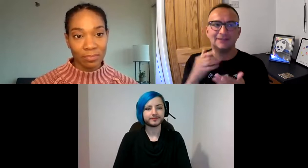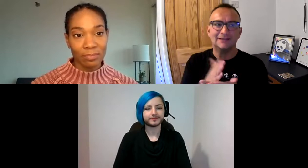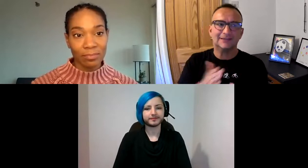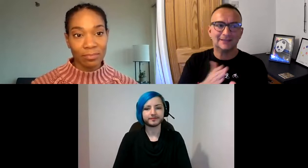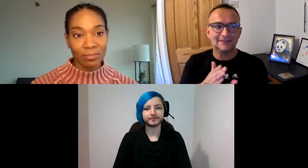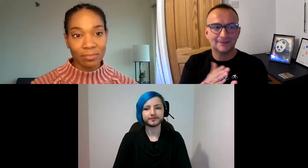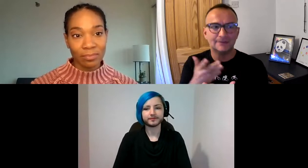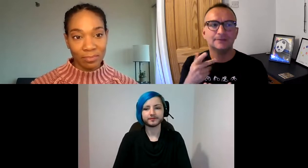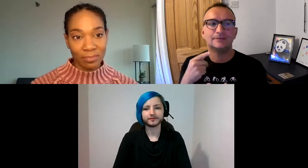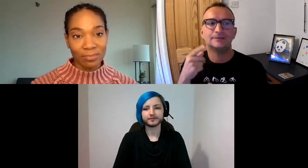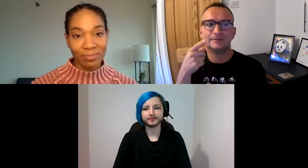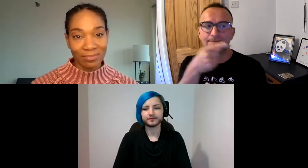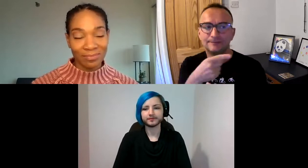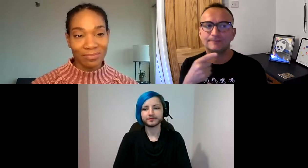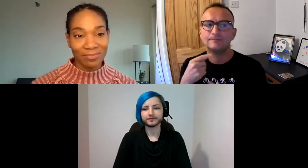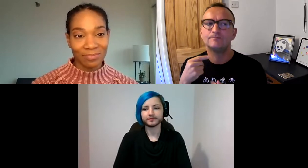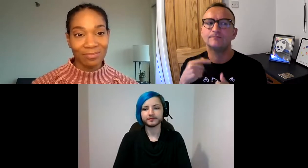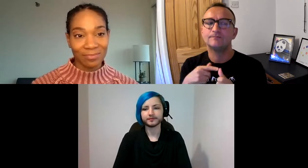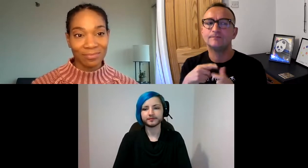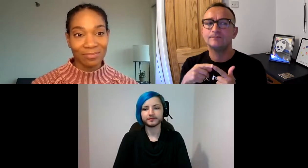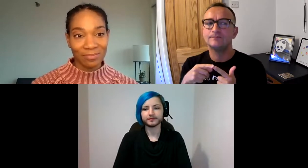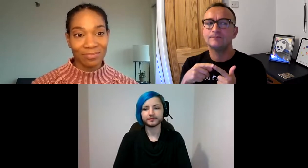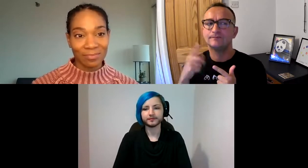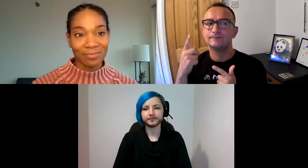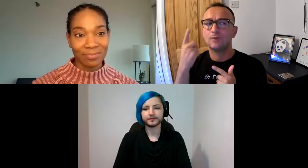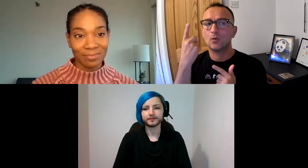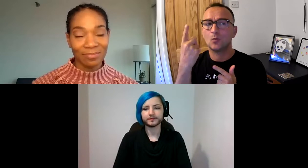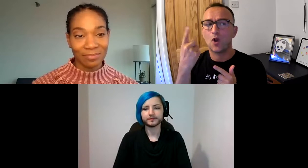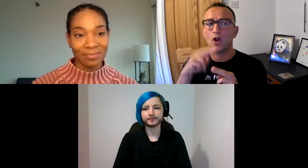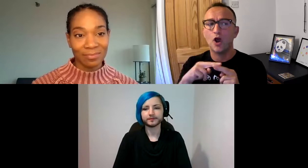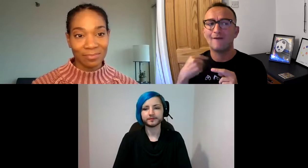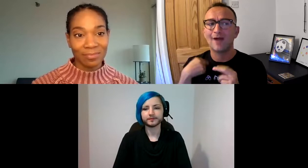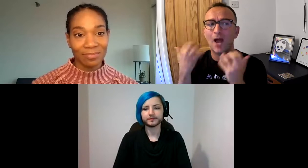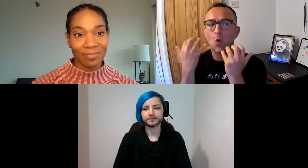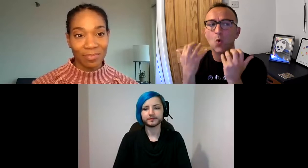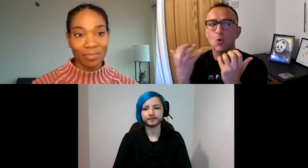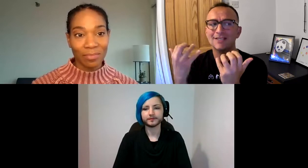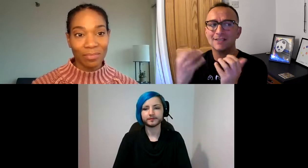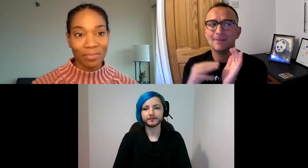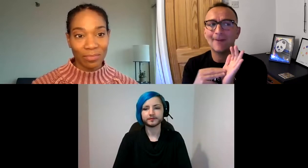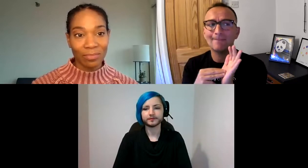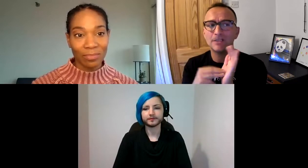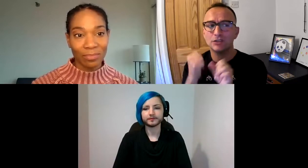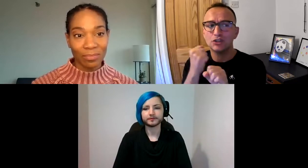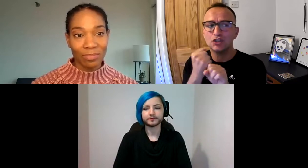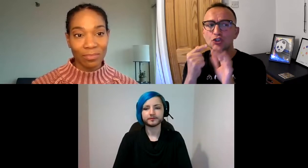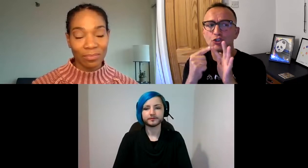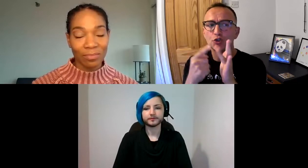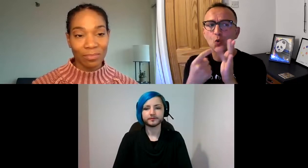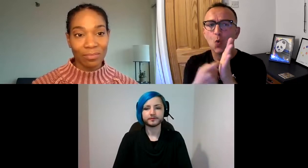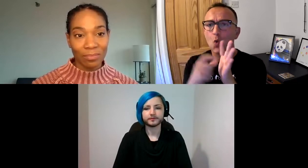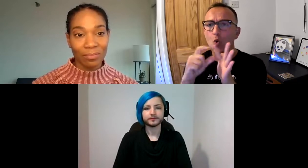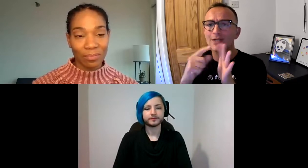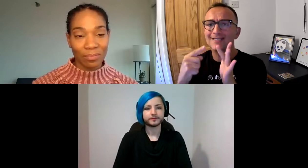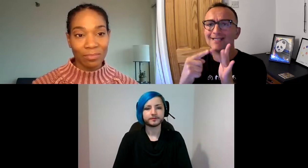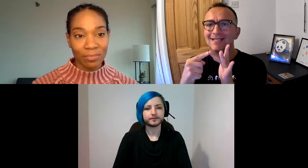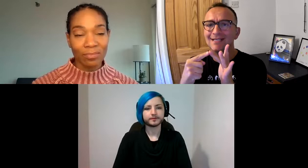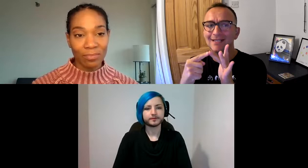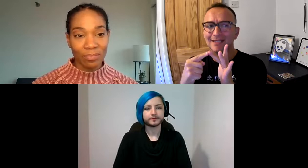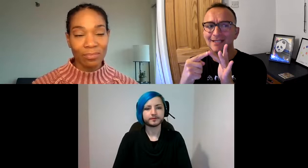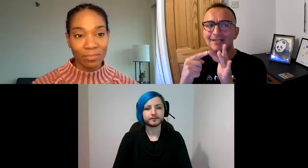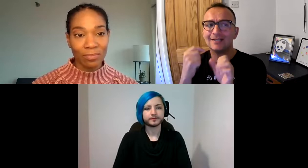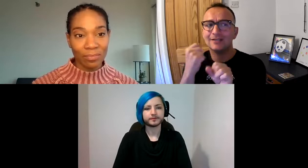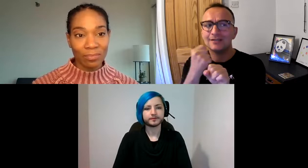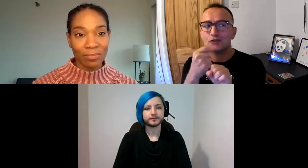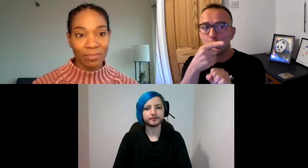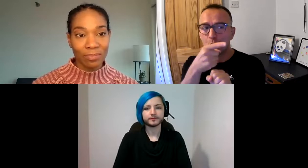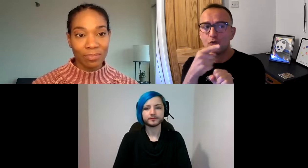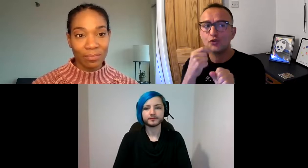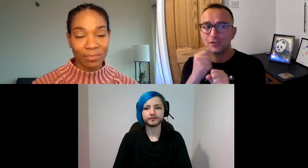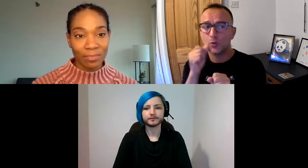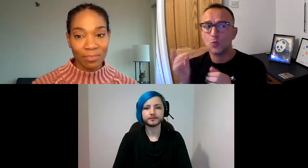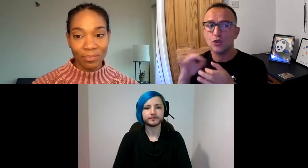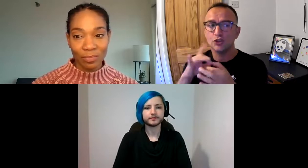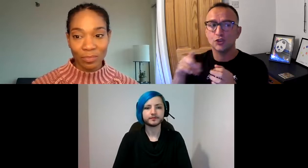We also have a question from Gordie Mason Jones, I